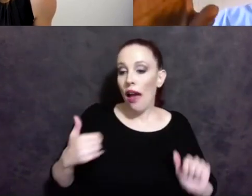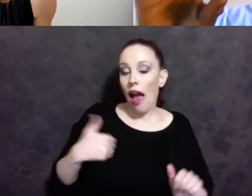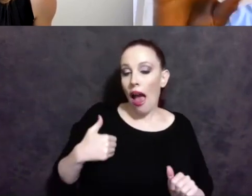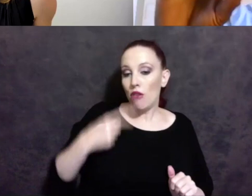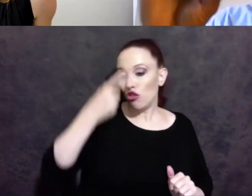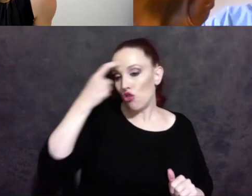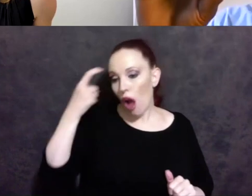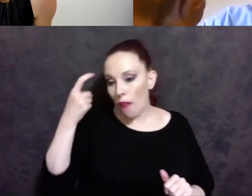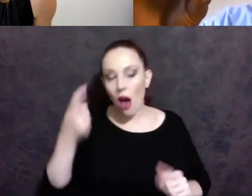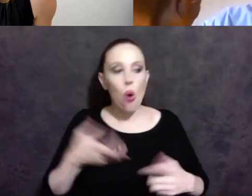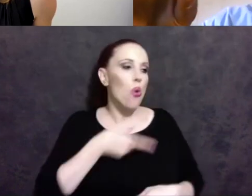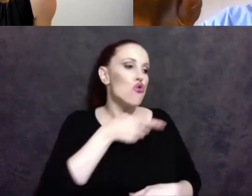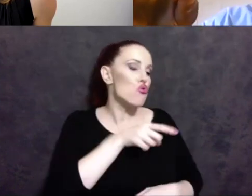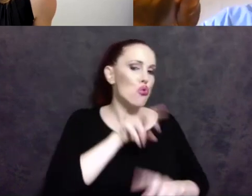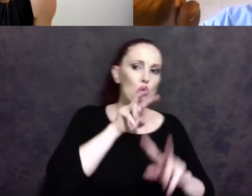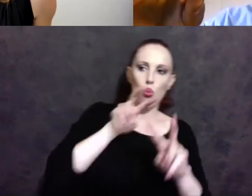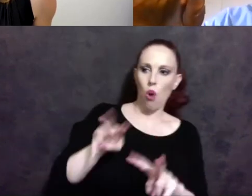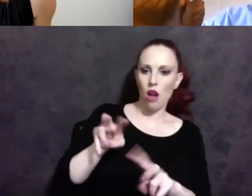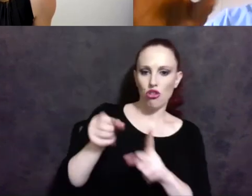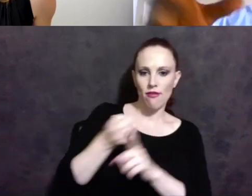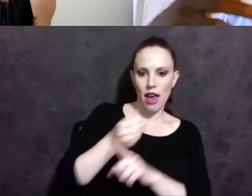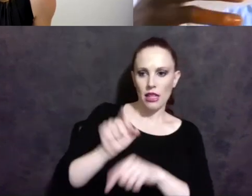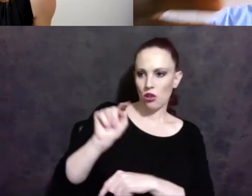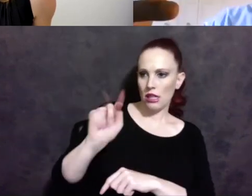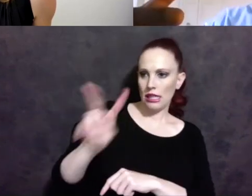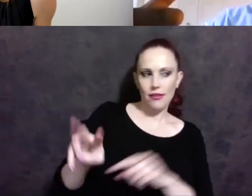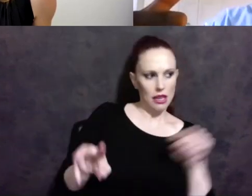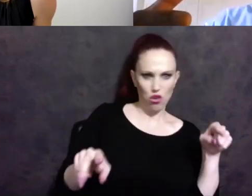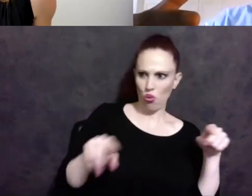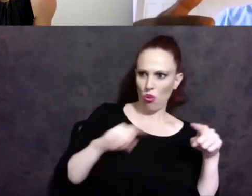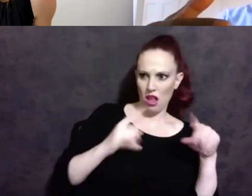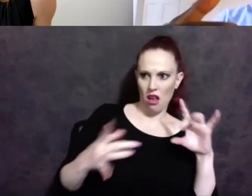you know, watch this violence on TV and really connect with that, and then all of a sudden